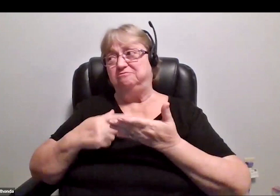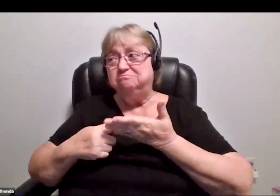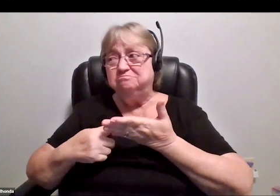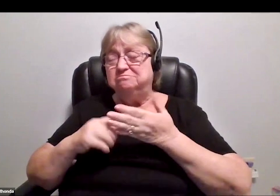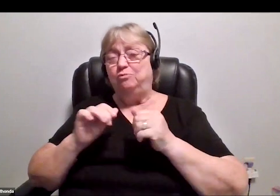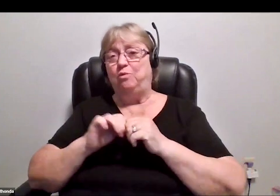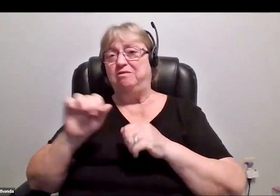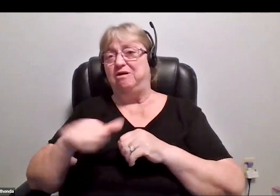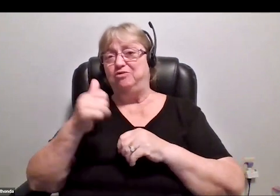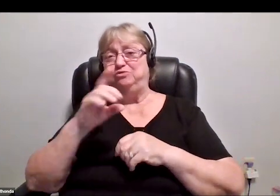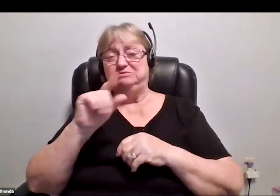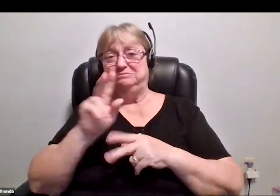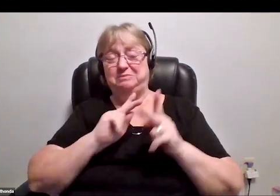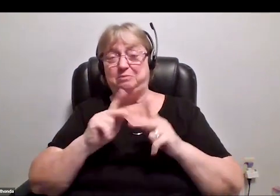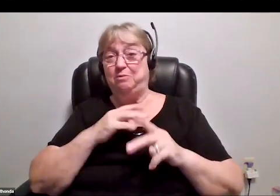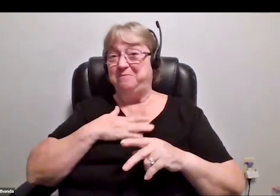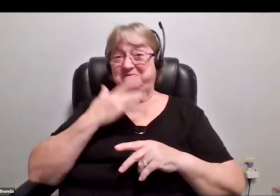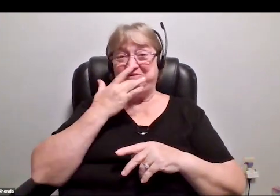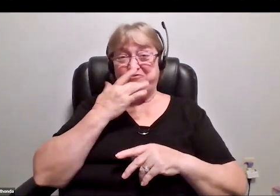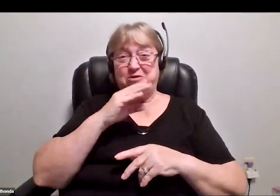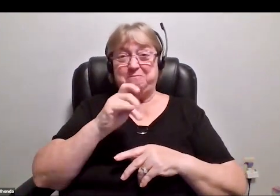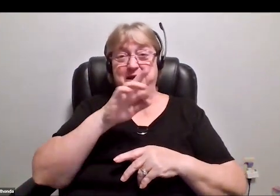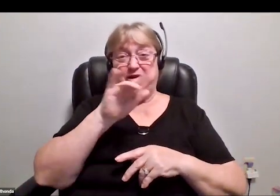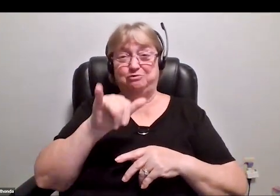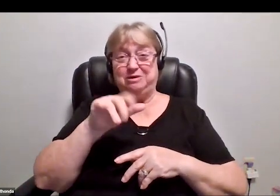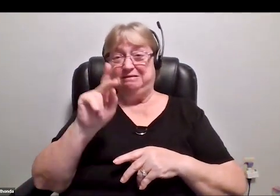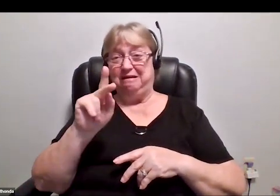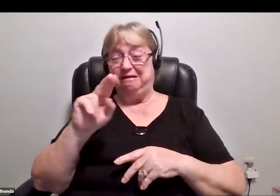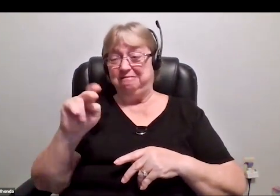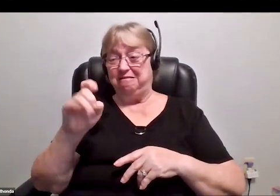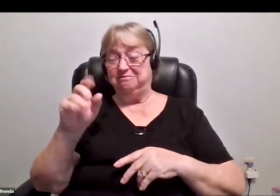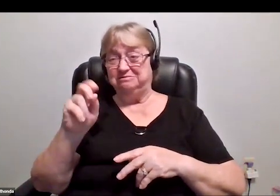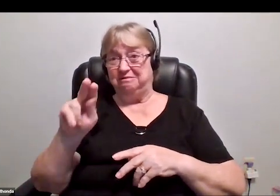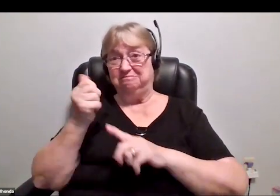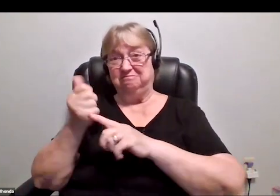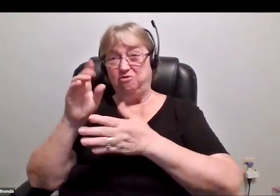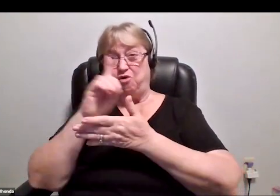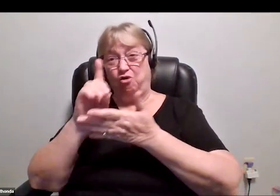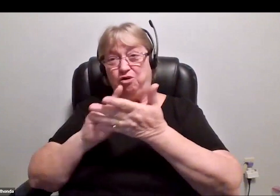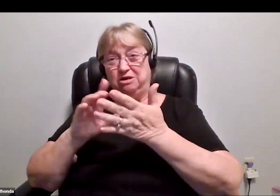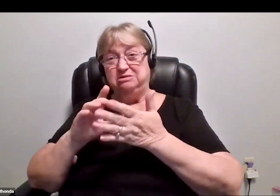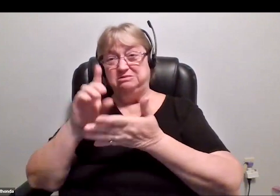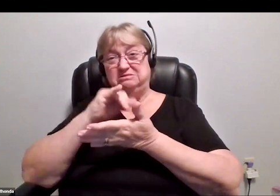One of my favorite is with Mallory Kay Nelson, who's an artist and costume designer by trade.